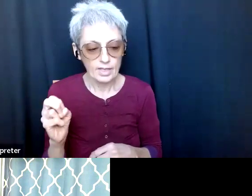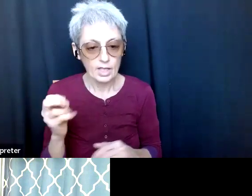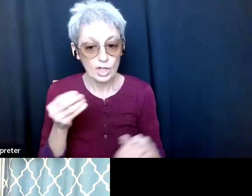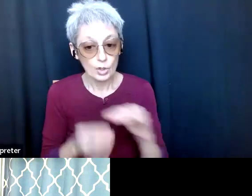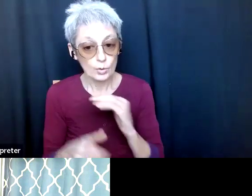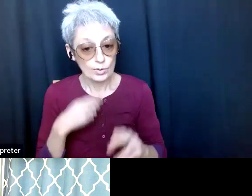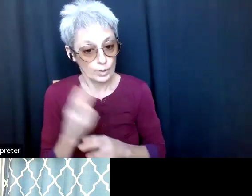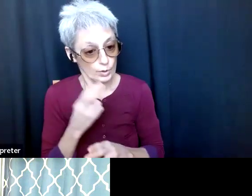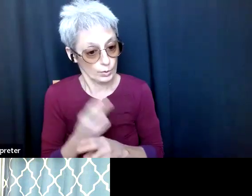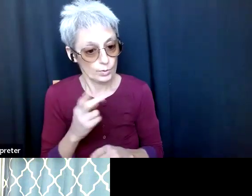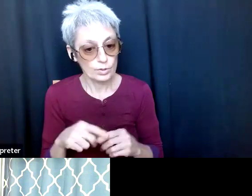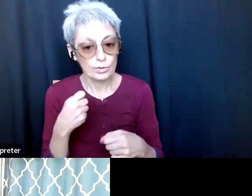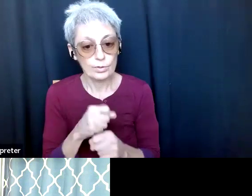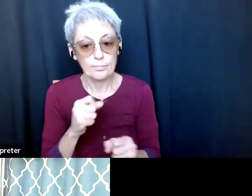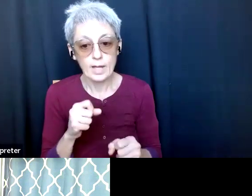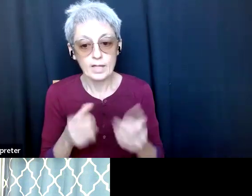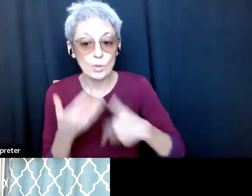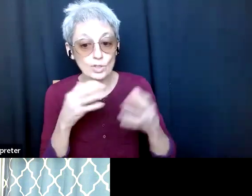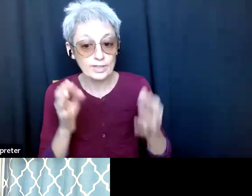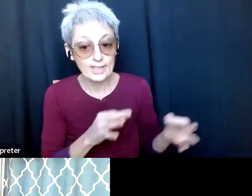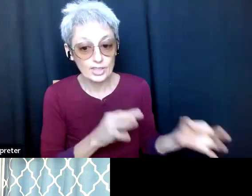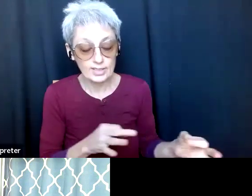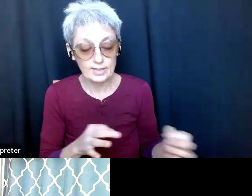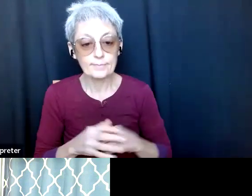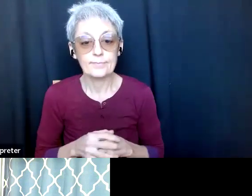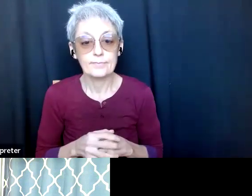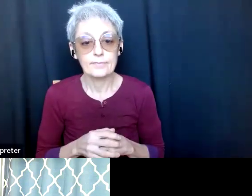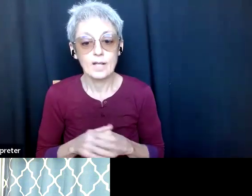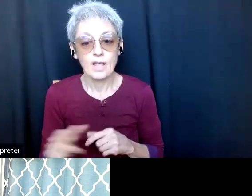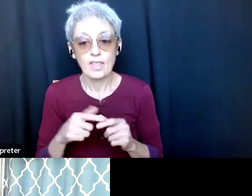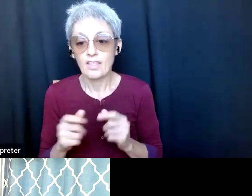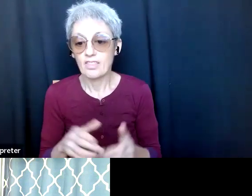valid stimuli in real world, which would be speech